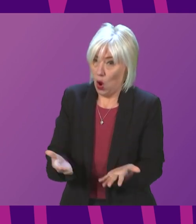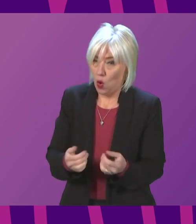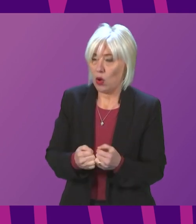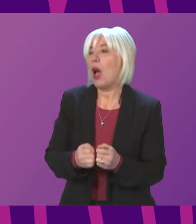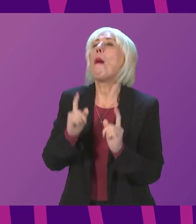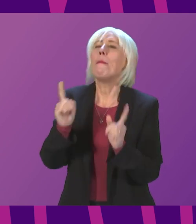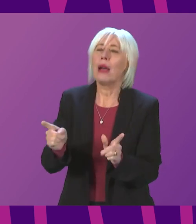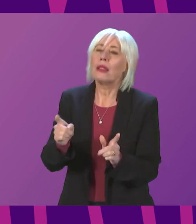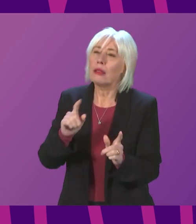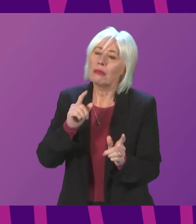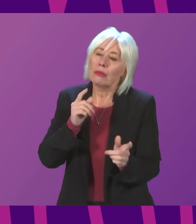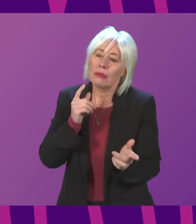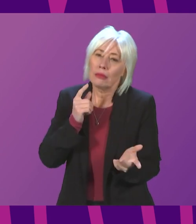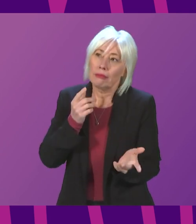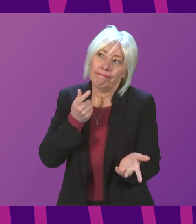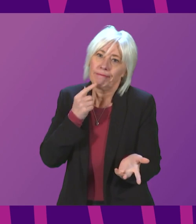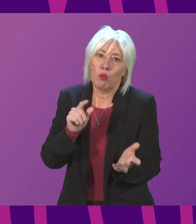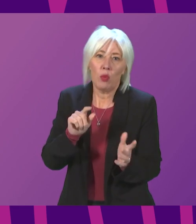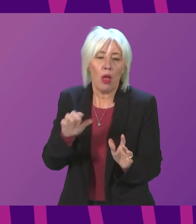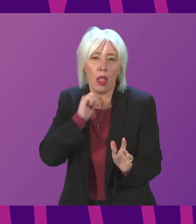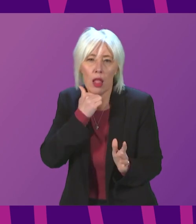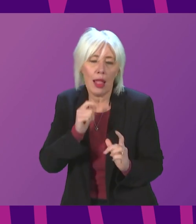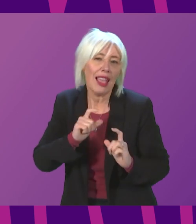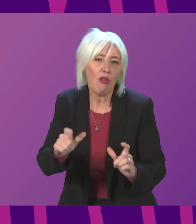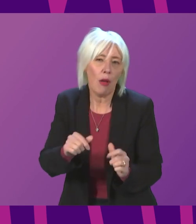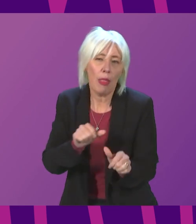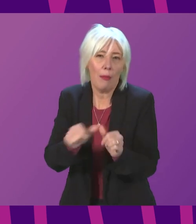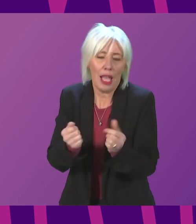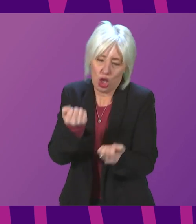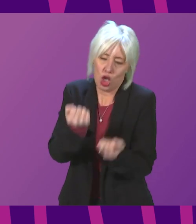We will continue to make the best judgments that we can make, and we will continue to